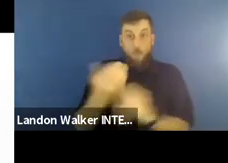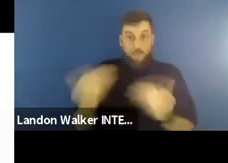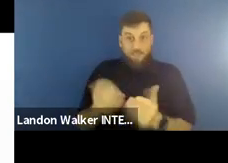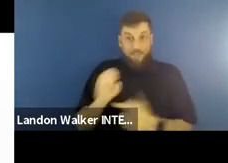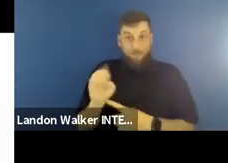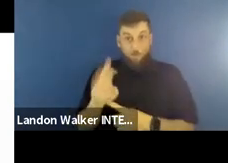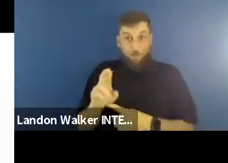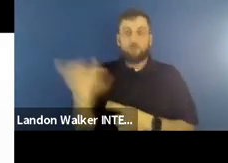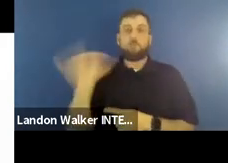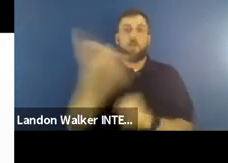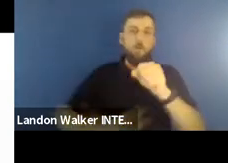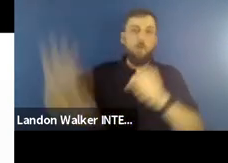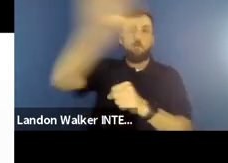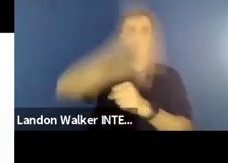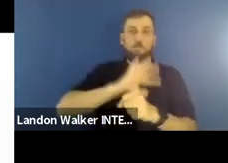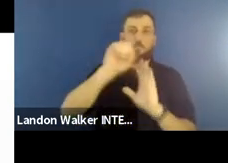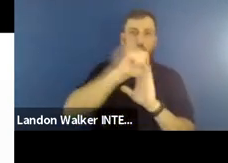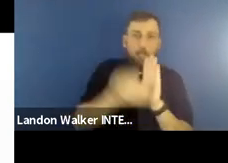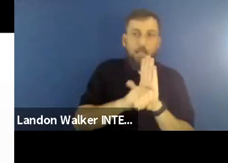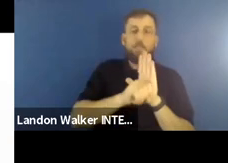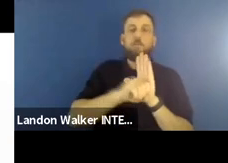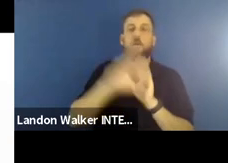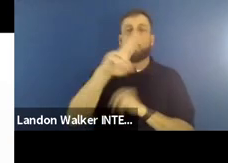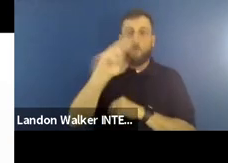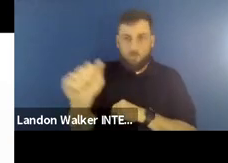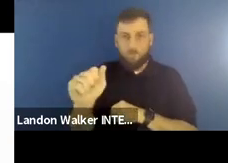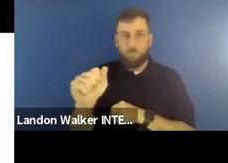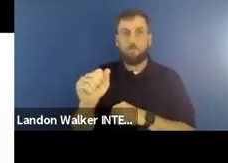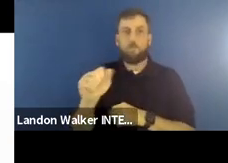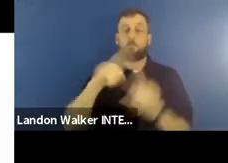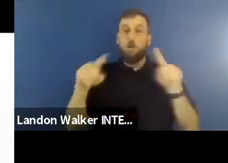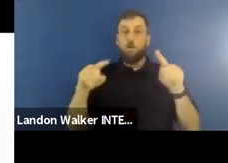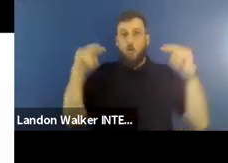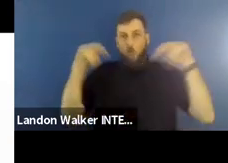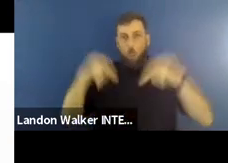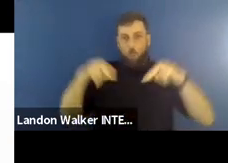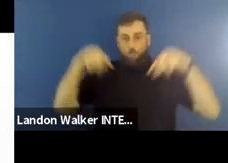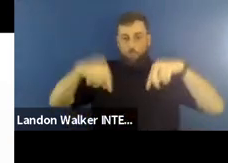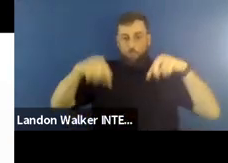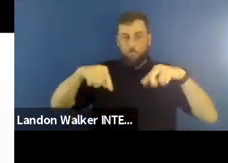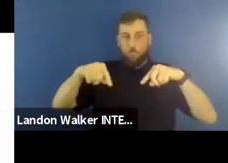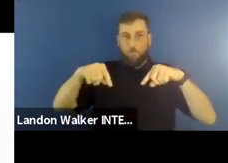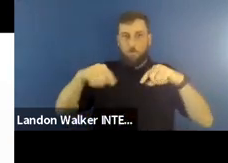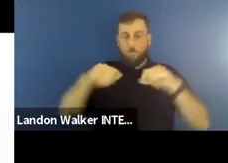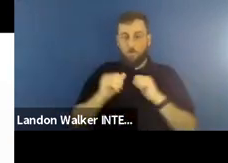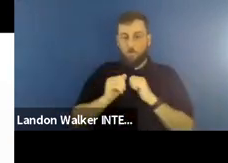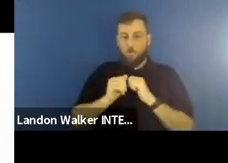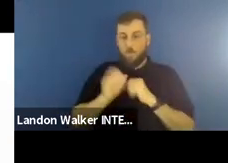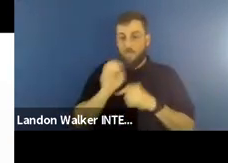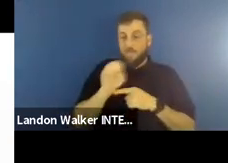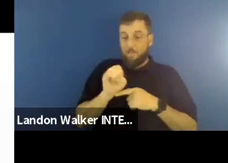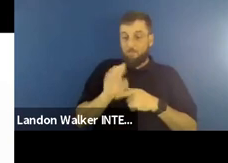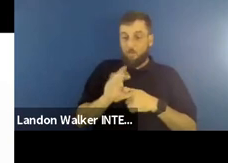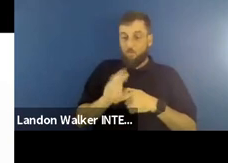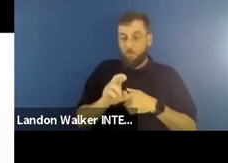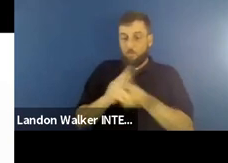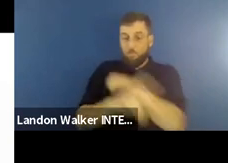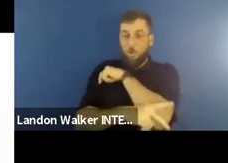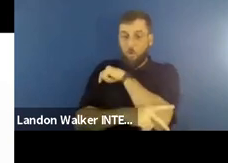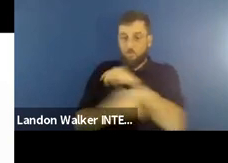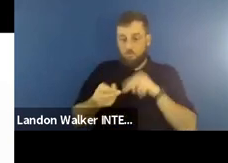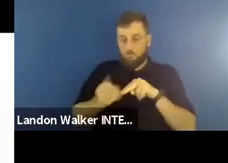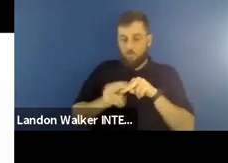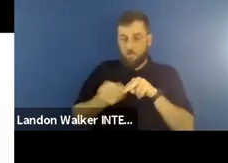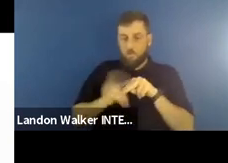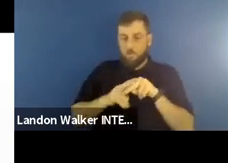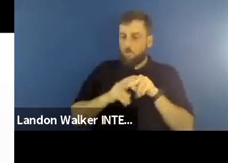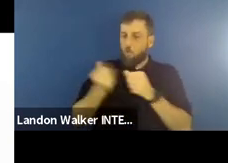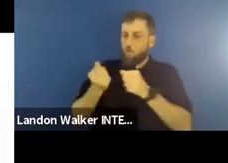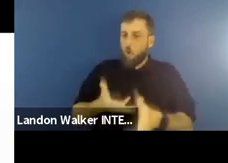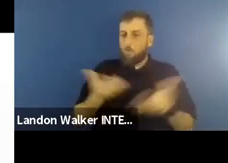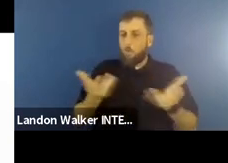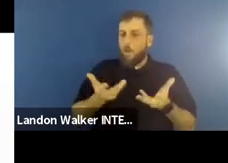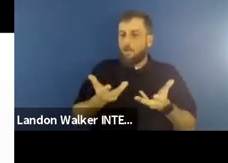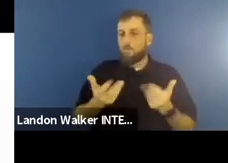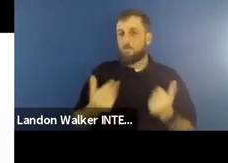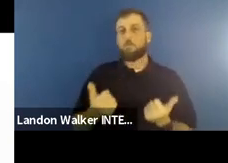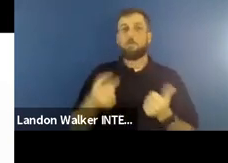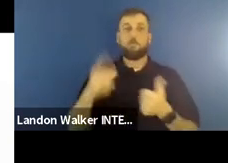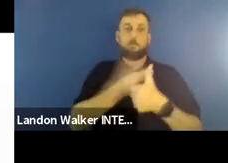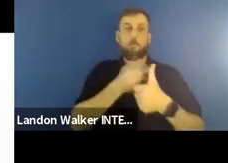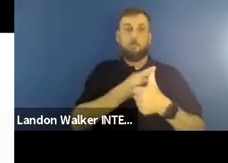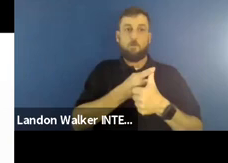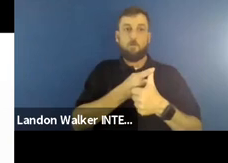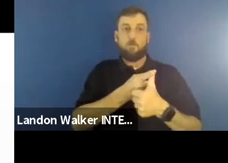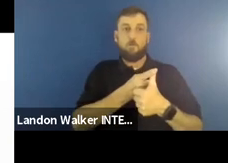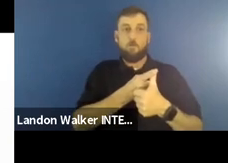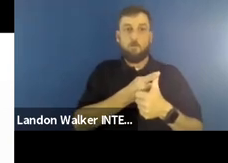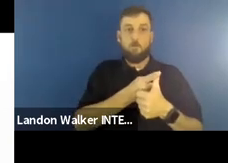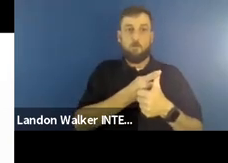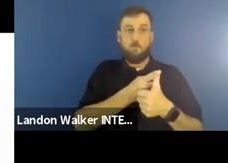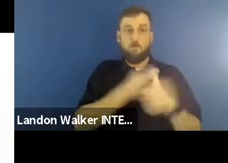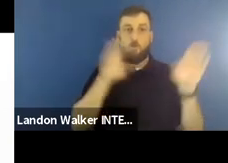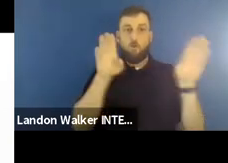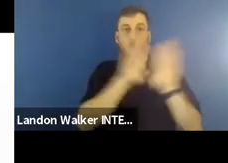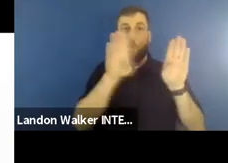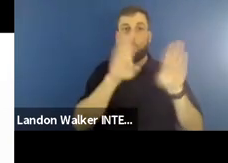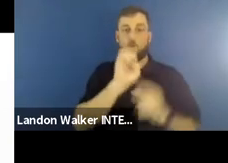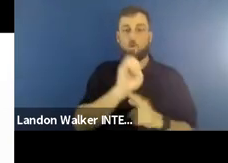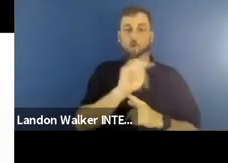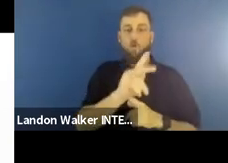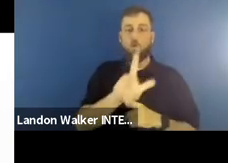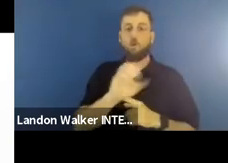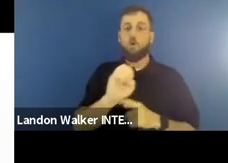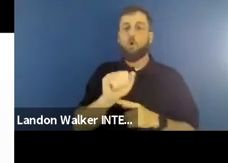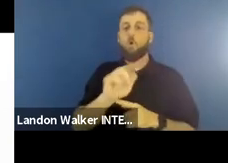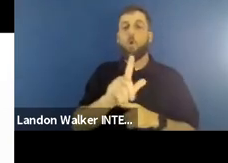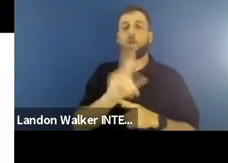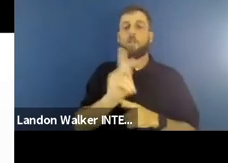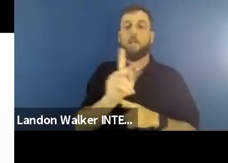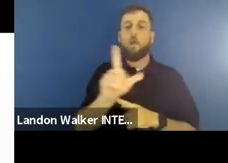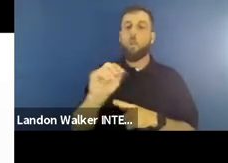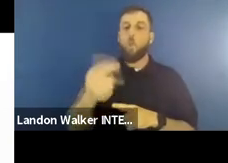nationally as well as a whole. But when we look at, we say, Okay, what contribute to establish parishes rise in. There are a couple of things that stand out one being the closure of or okay long for those who are not familiar with the Spanish Spanish